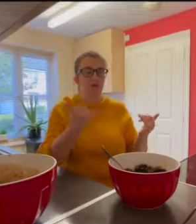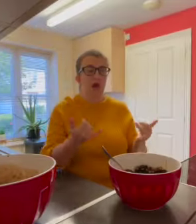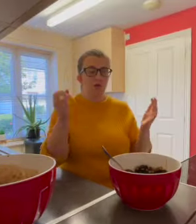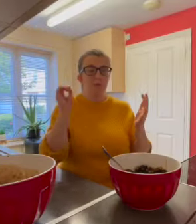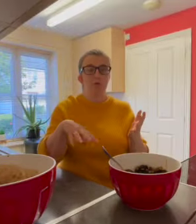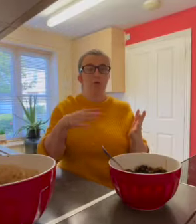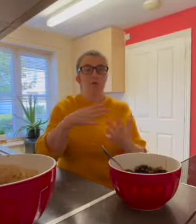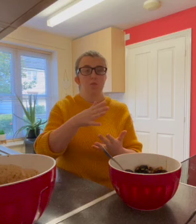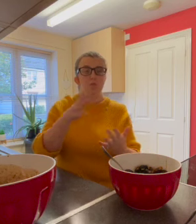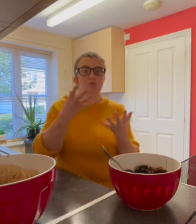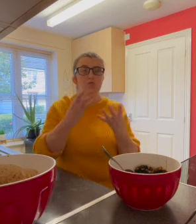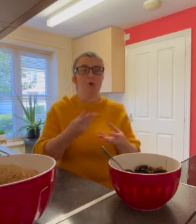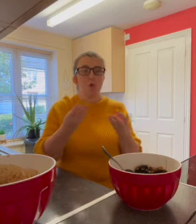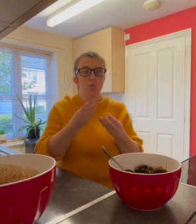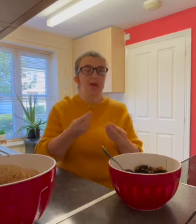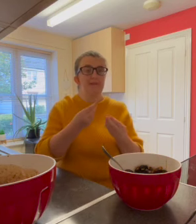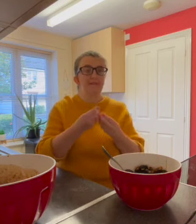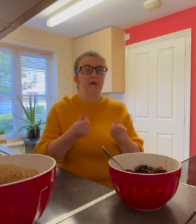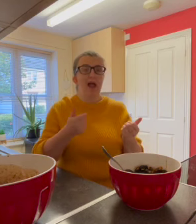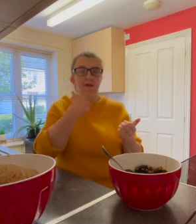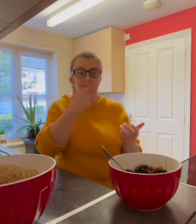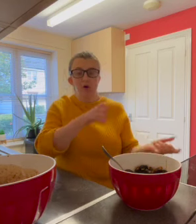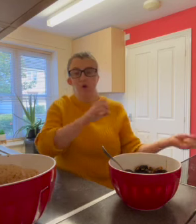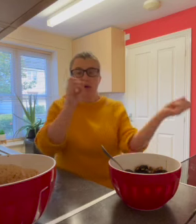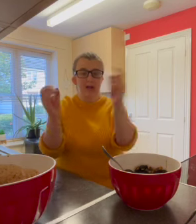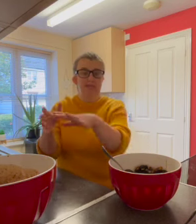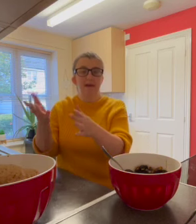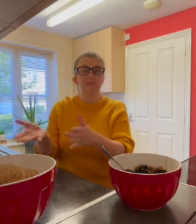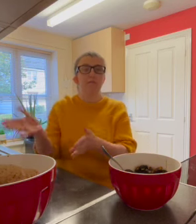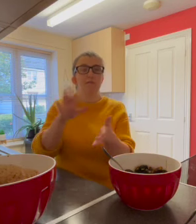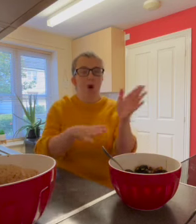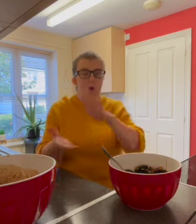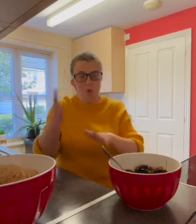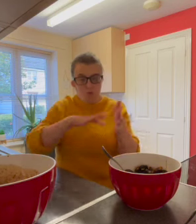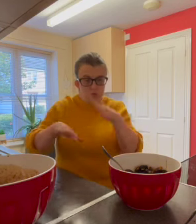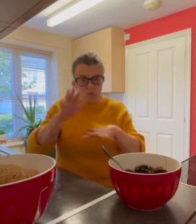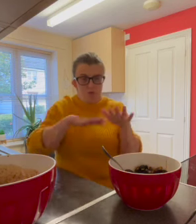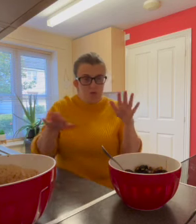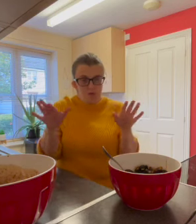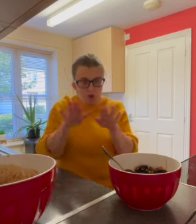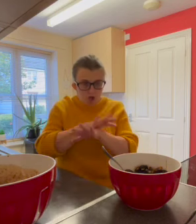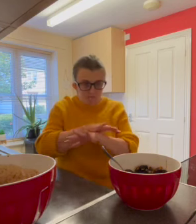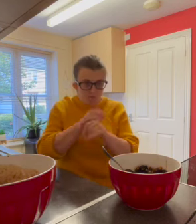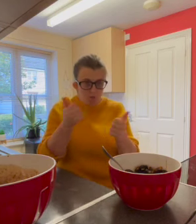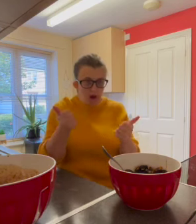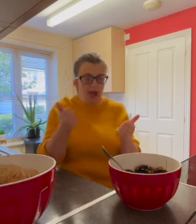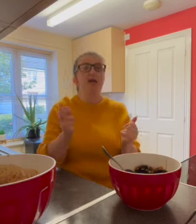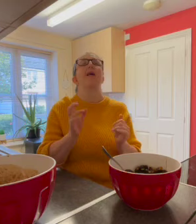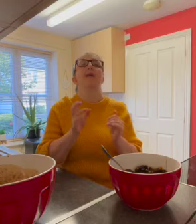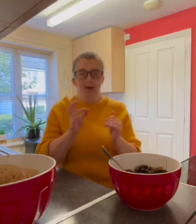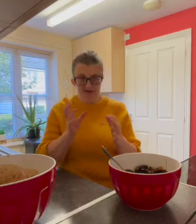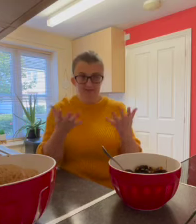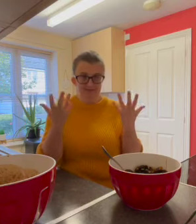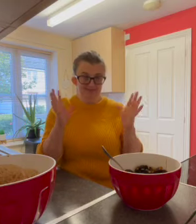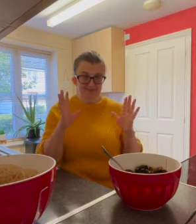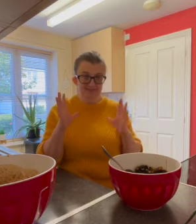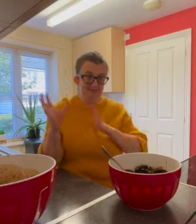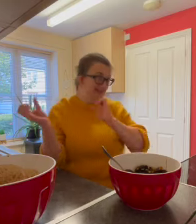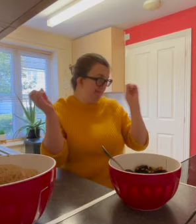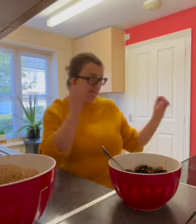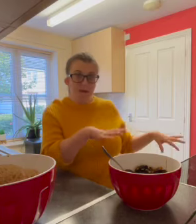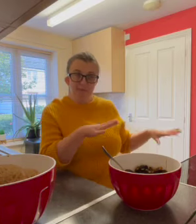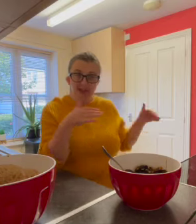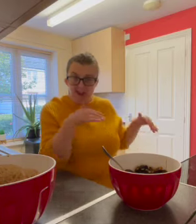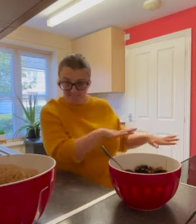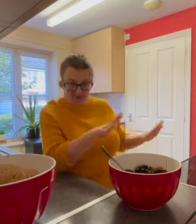now add the soaking fruits in and fold it well then pop it in the oven.